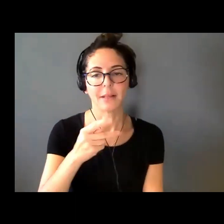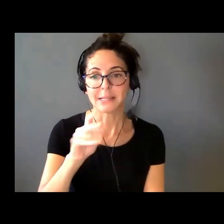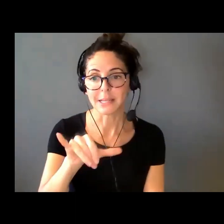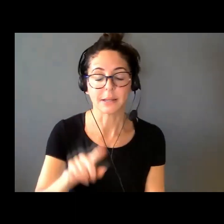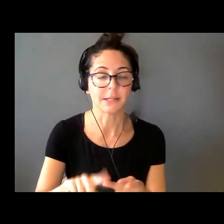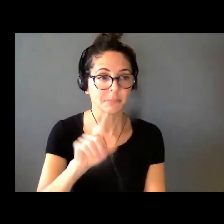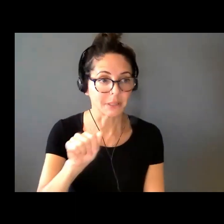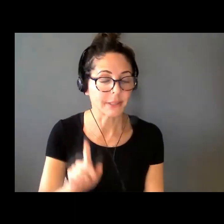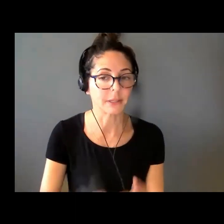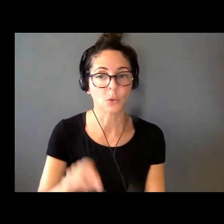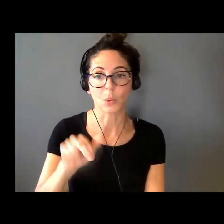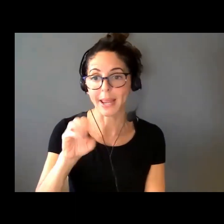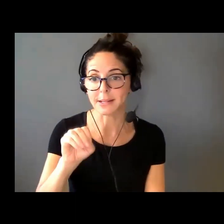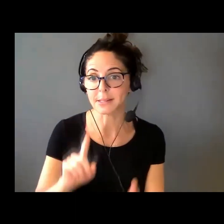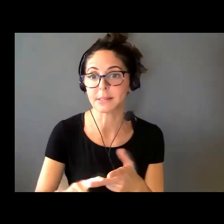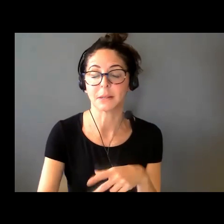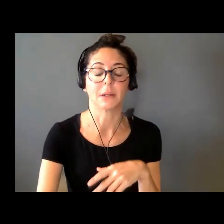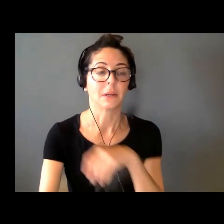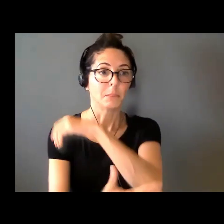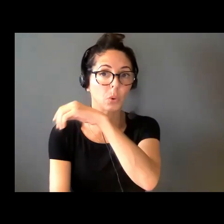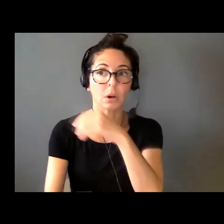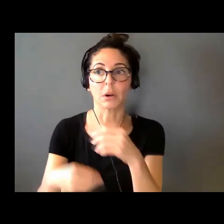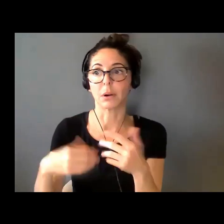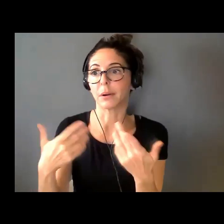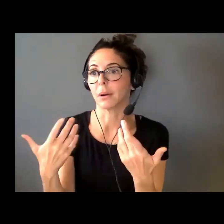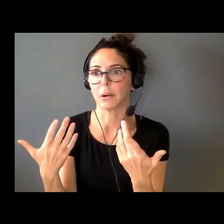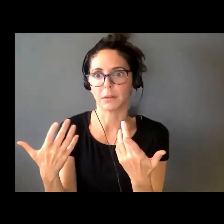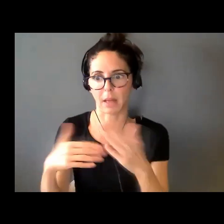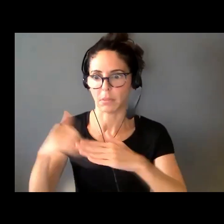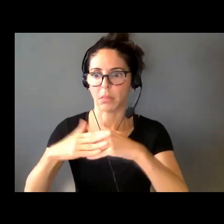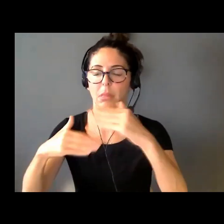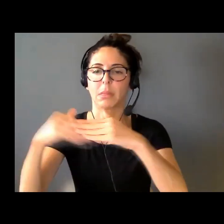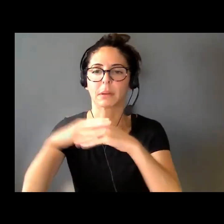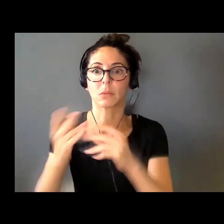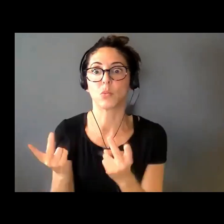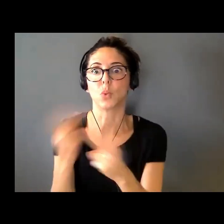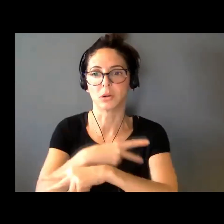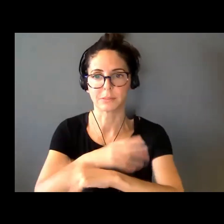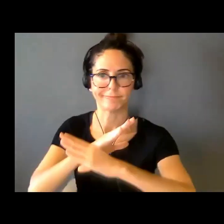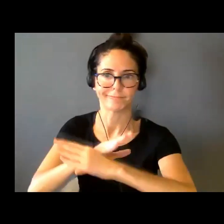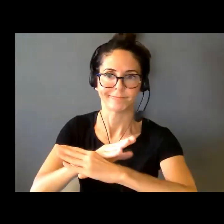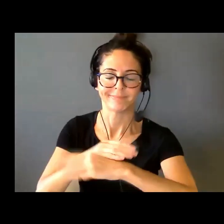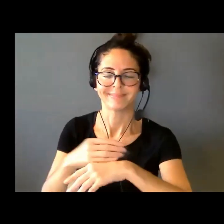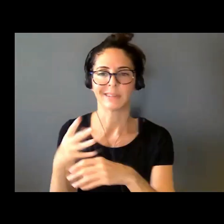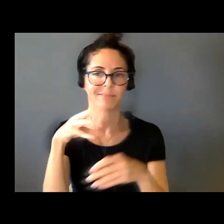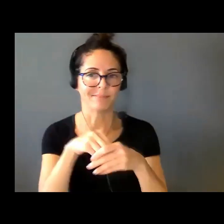economic status can further affect participation or compound bias in referrals and assessments.